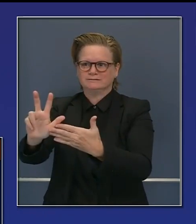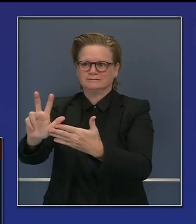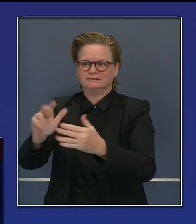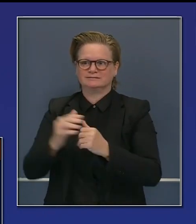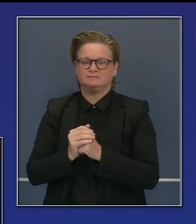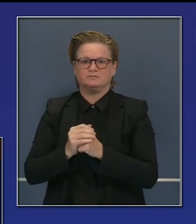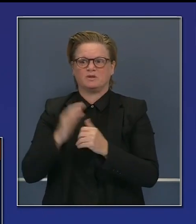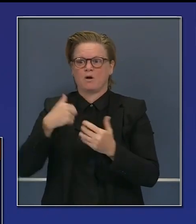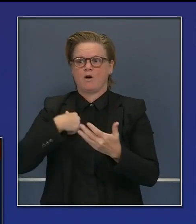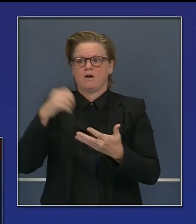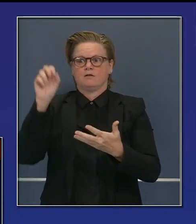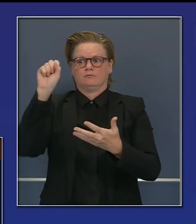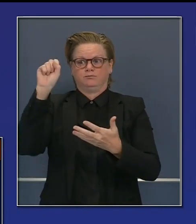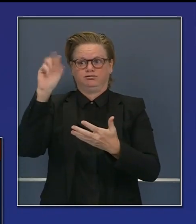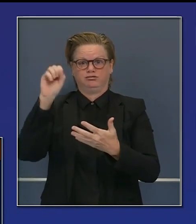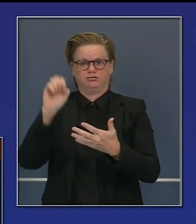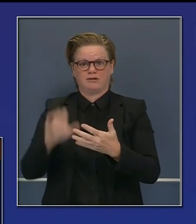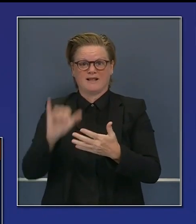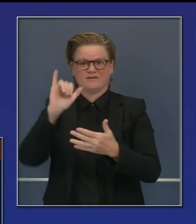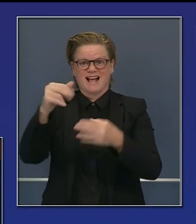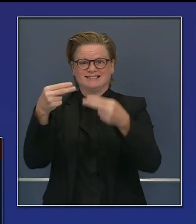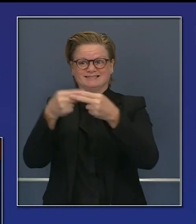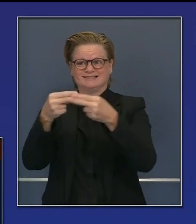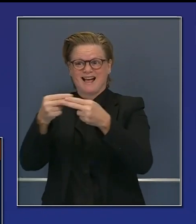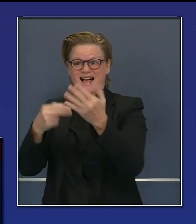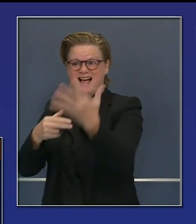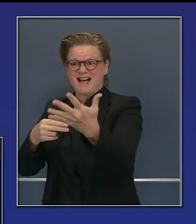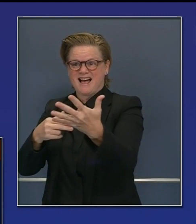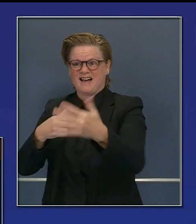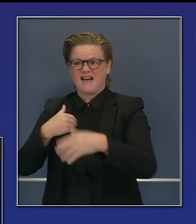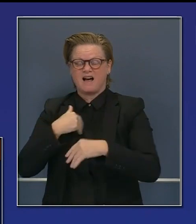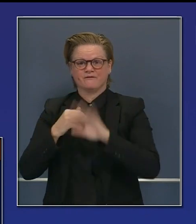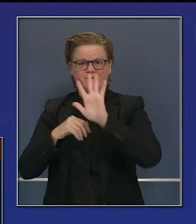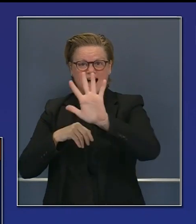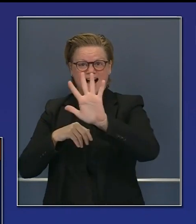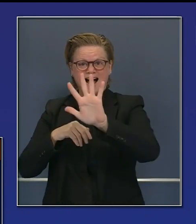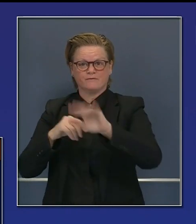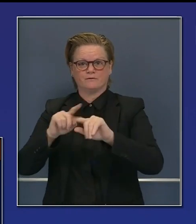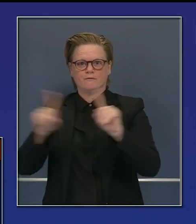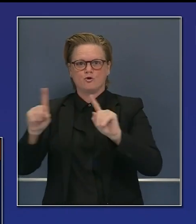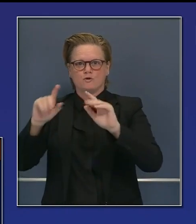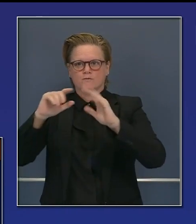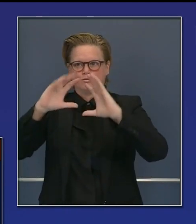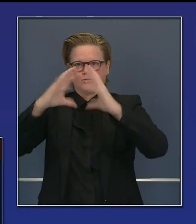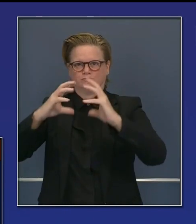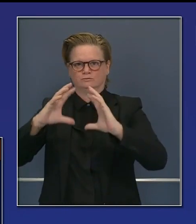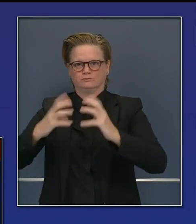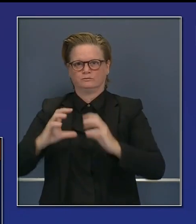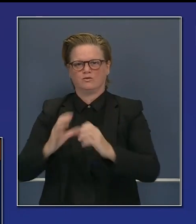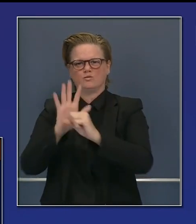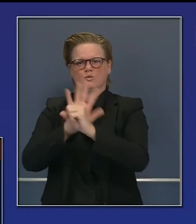IS 8%, WE ARE MANDATING A STAY AT HOME ORDER FOR THREE WEEKS. THE REGIONS ARE DEFINED BY THIS SLIDE.